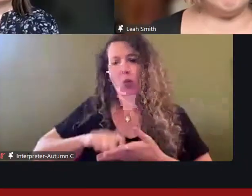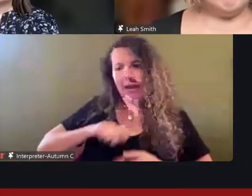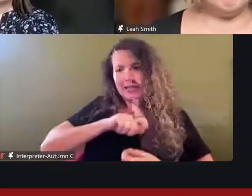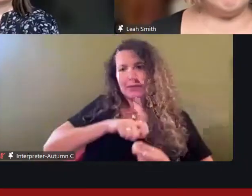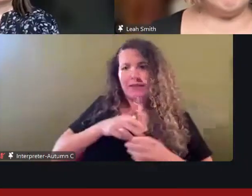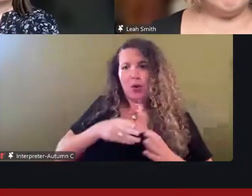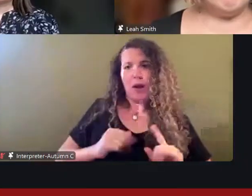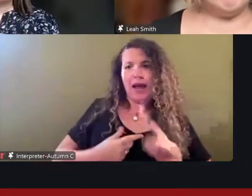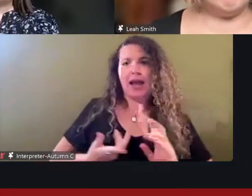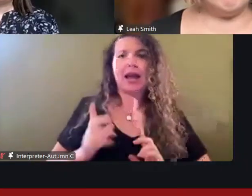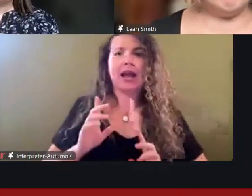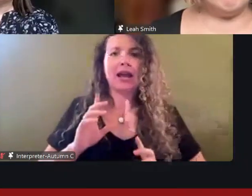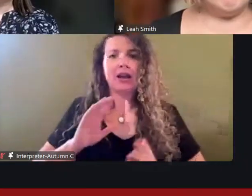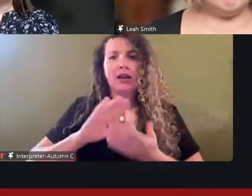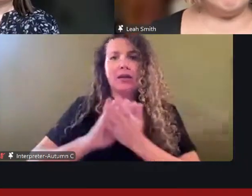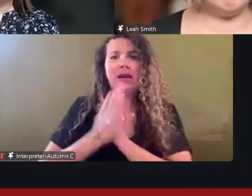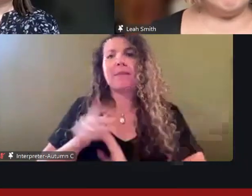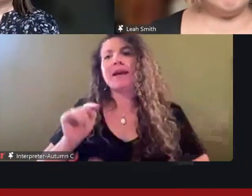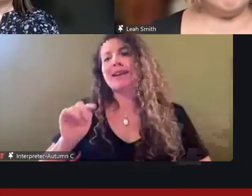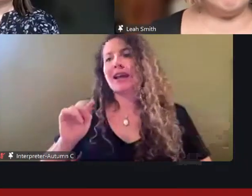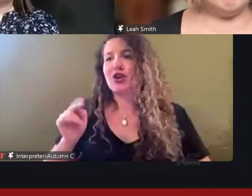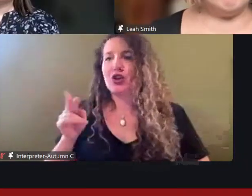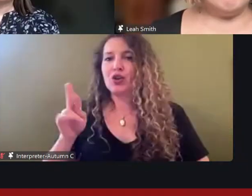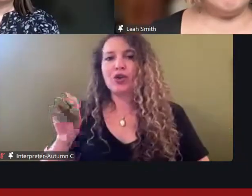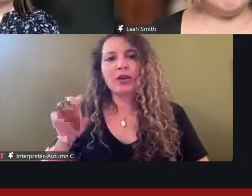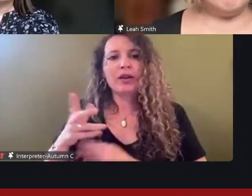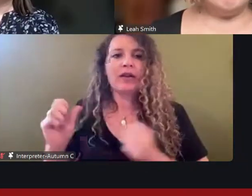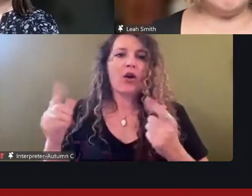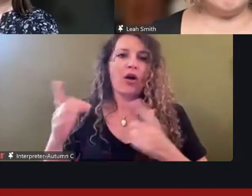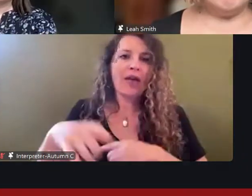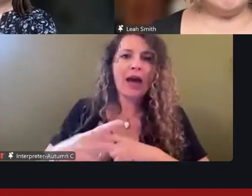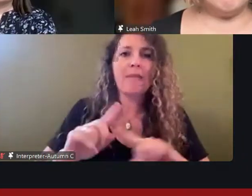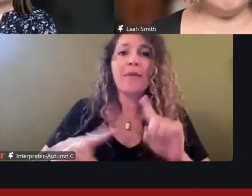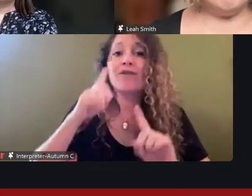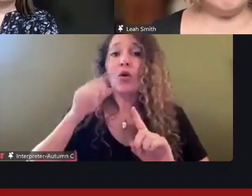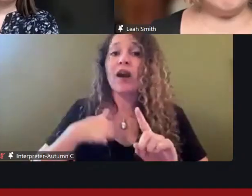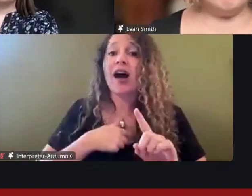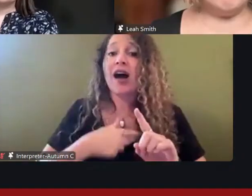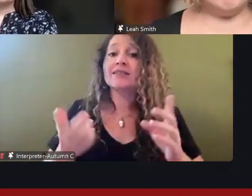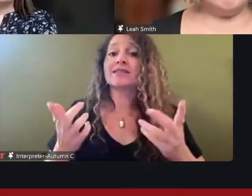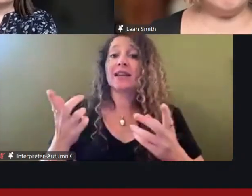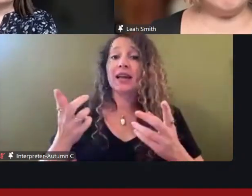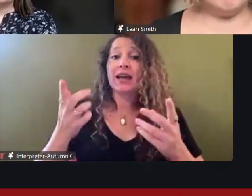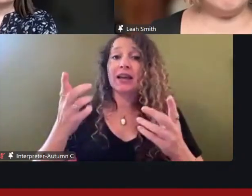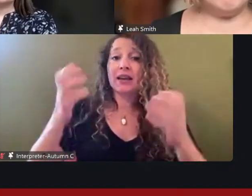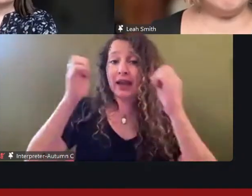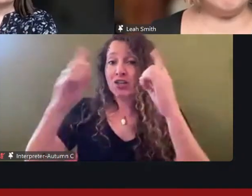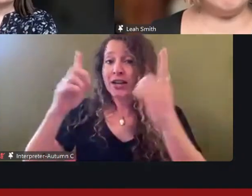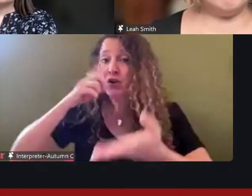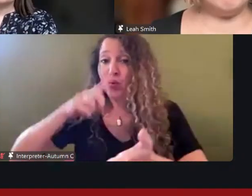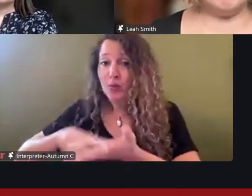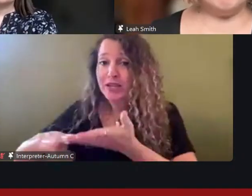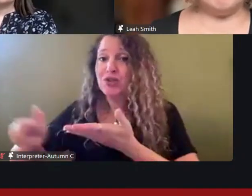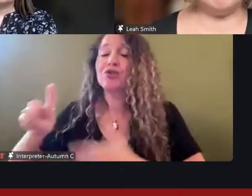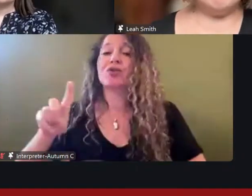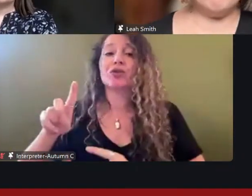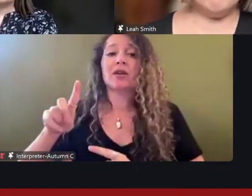get tenure and all that. But for those of us who are in academia and research, I think trying to find outlets outside of